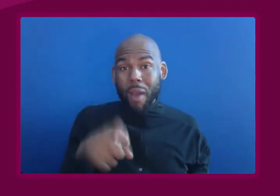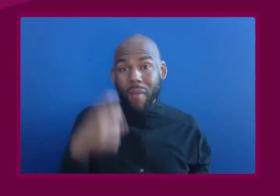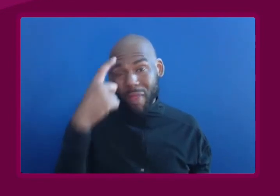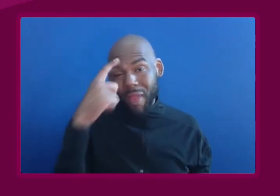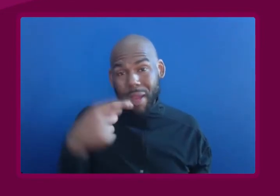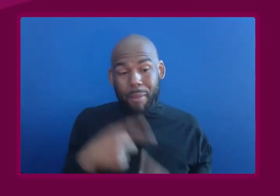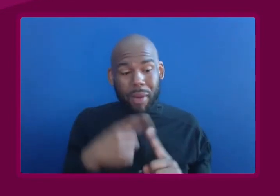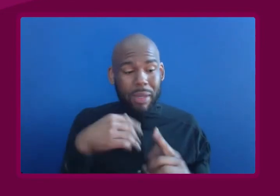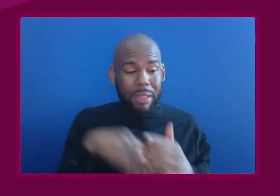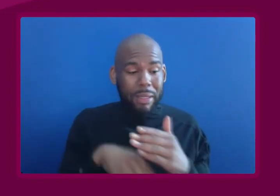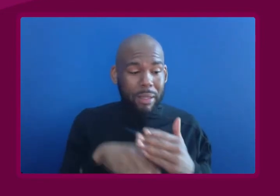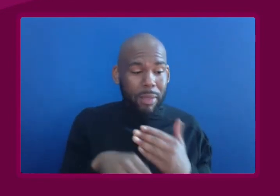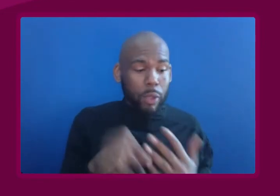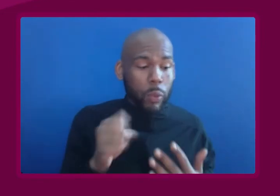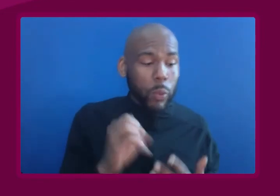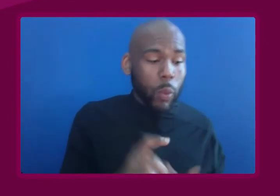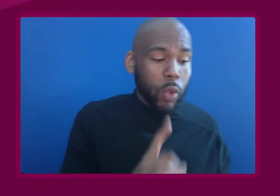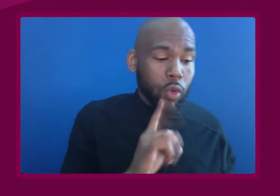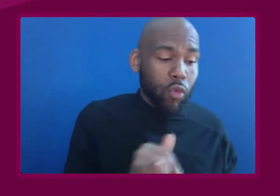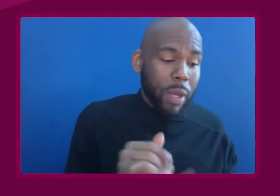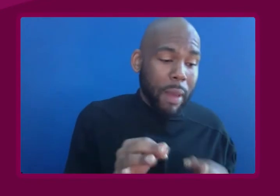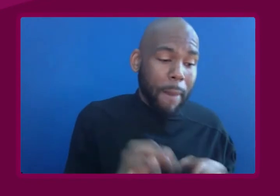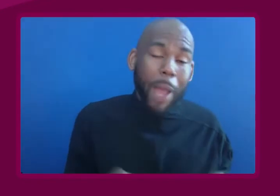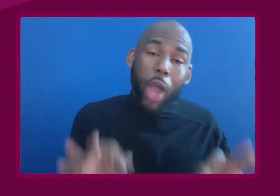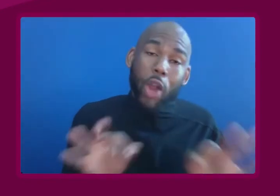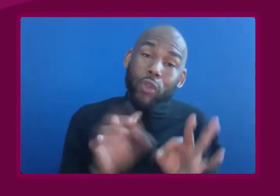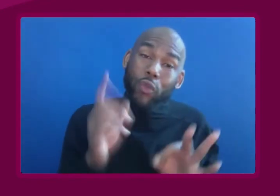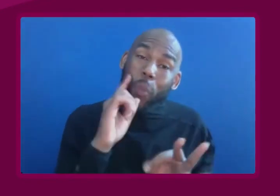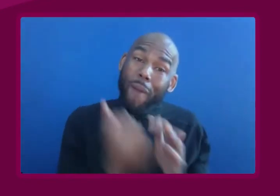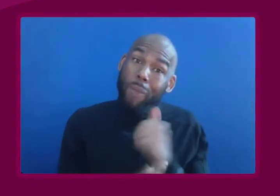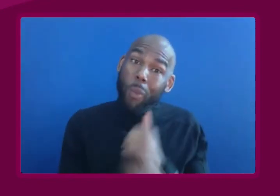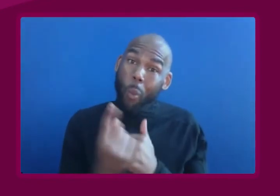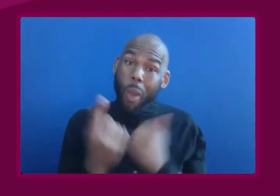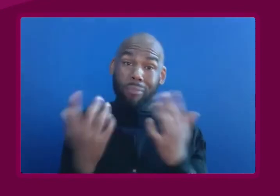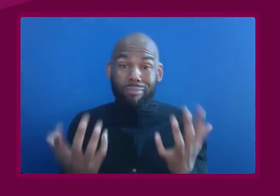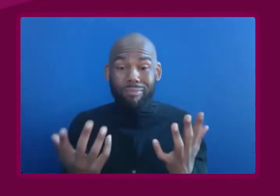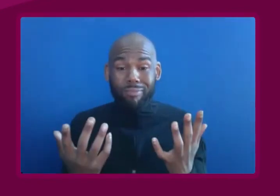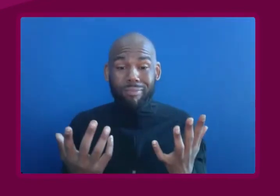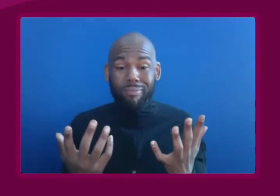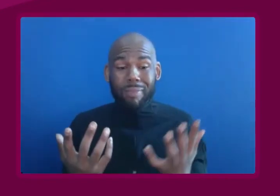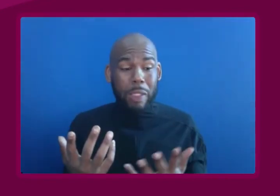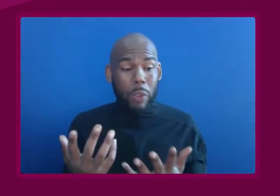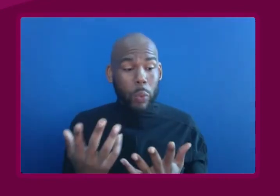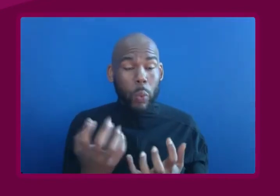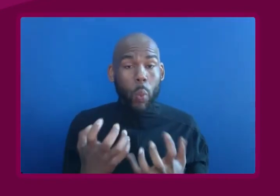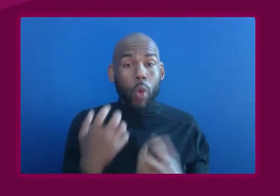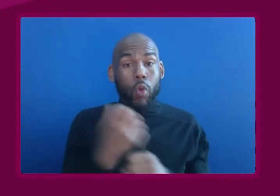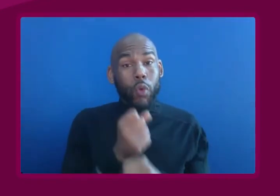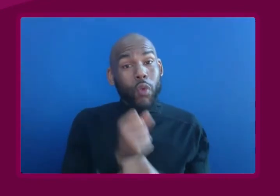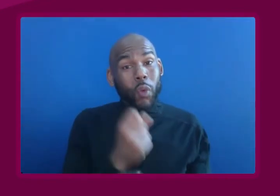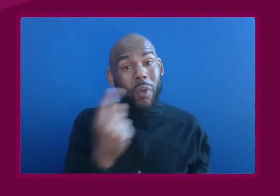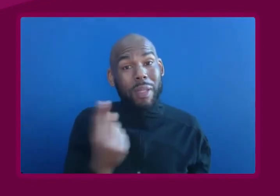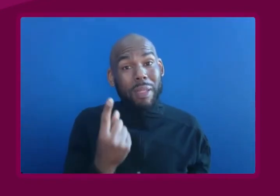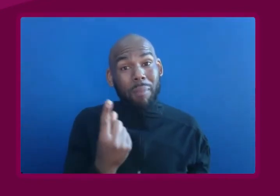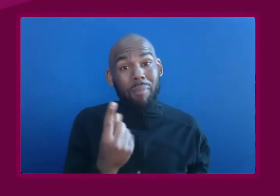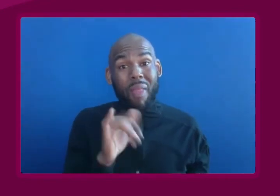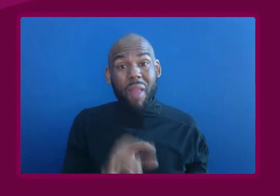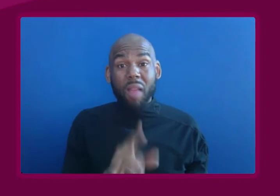So it matters, I think, to everyone because you want to create something that's inclusive.